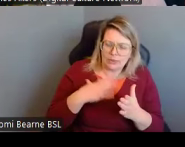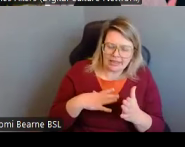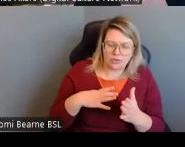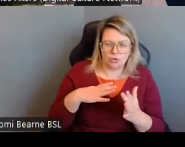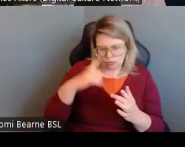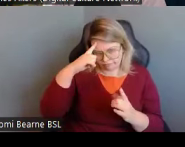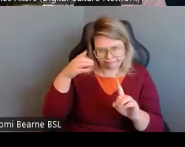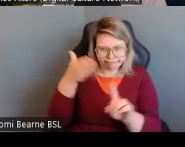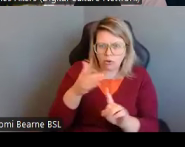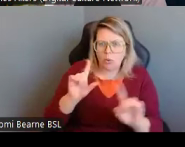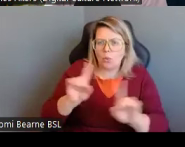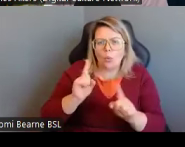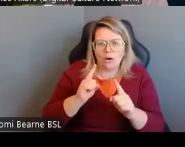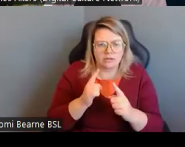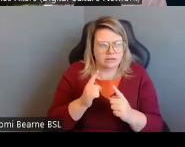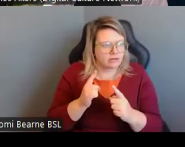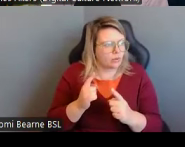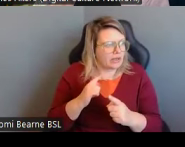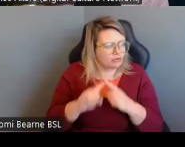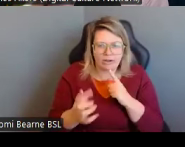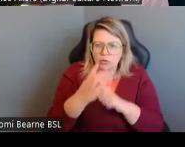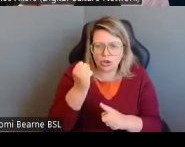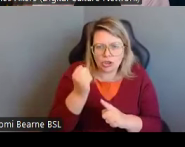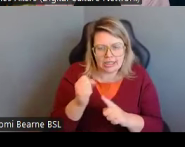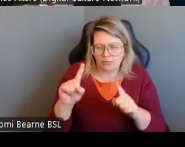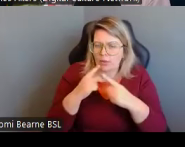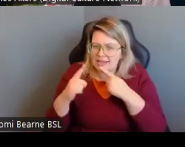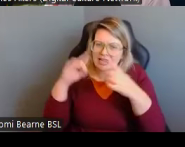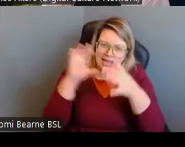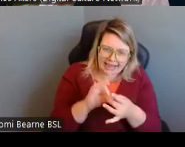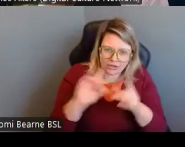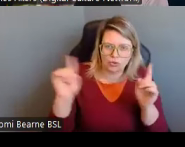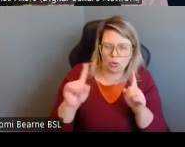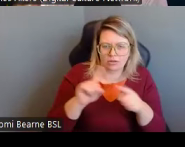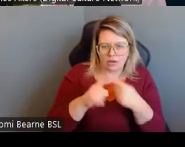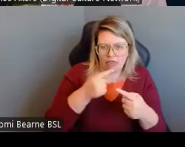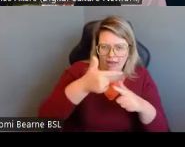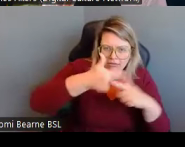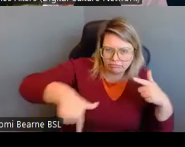that you're trying to take people on. In this picture, we have multiple bits of data.